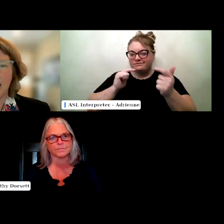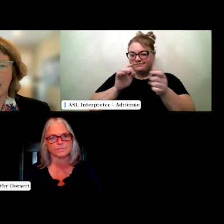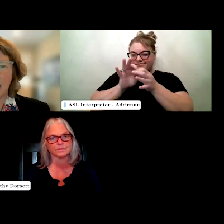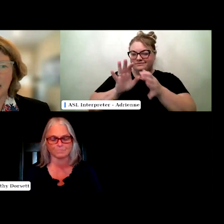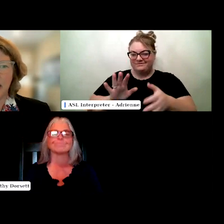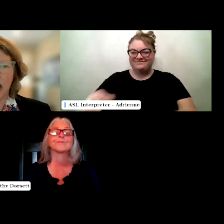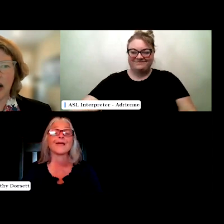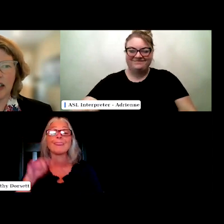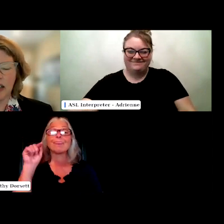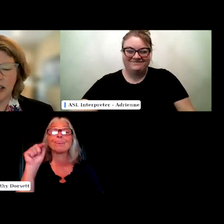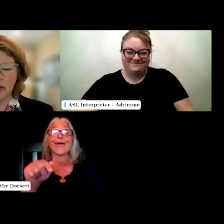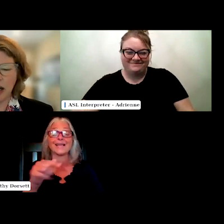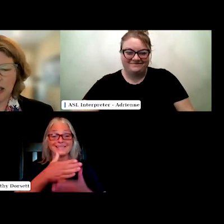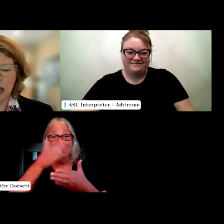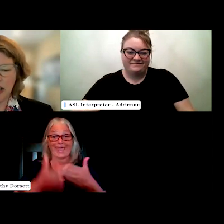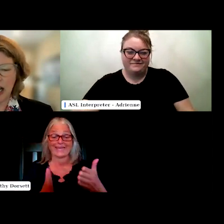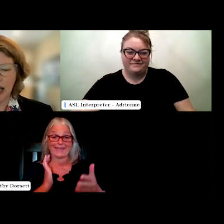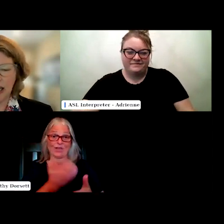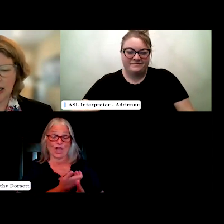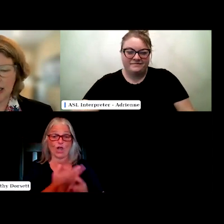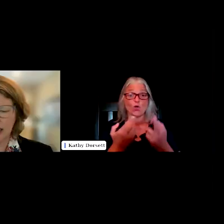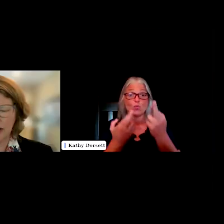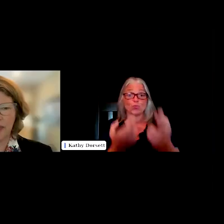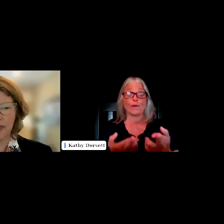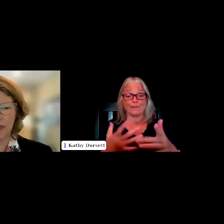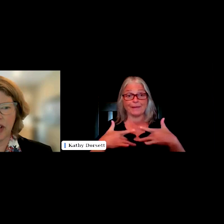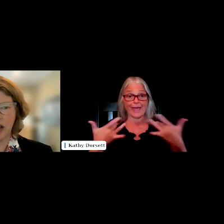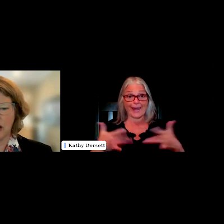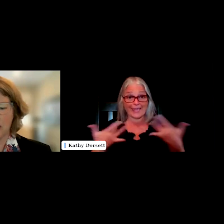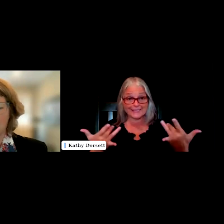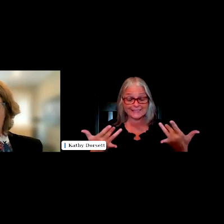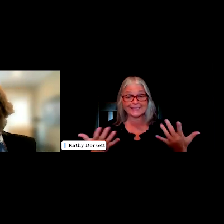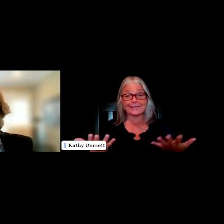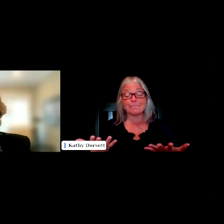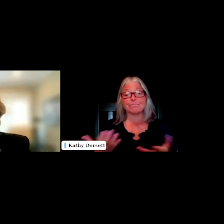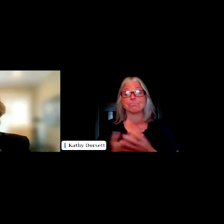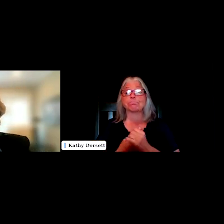That is the end of our recommendations. Highlights.